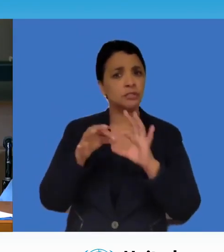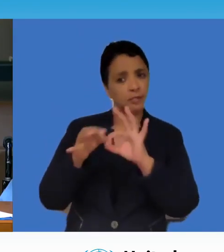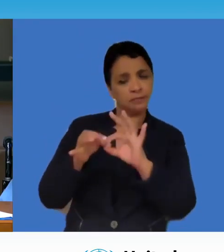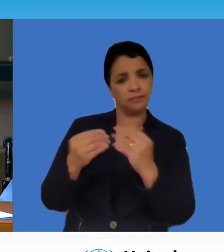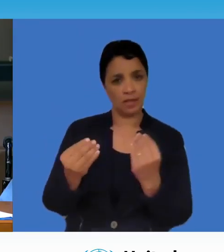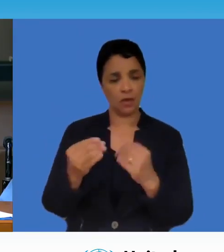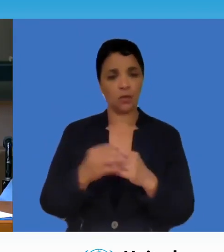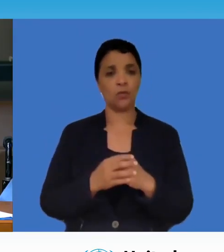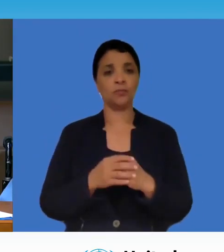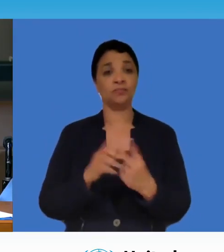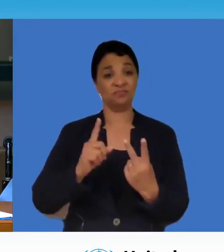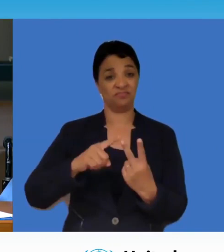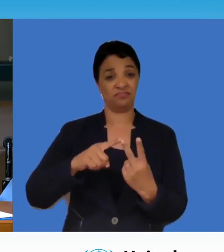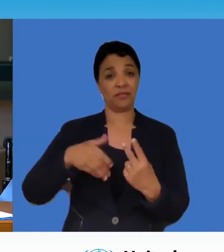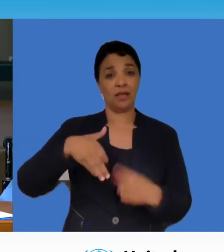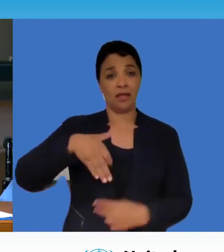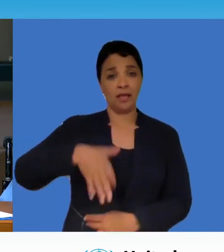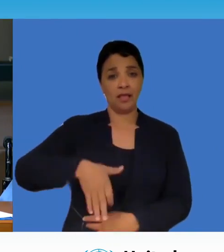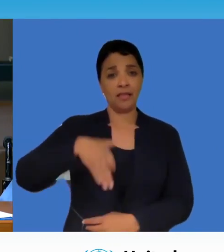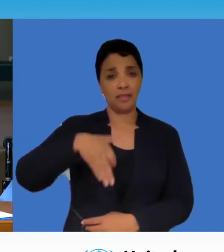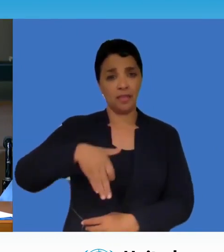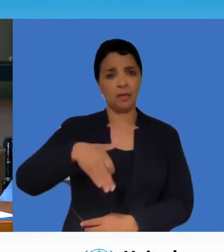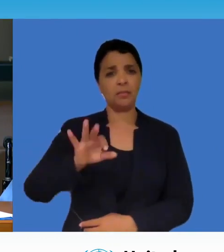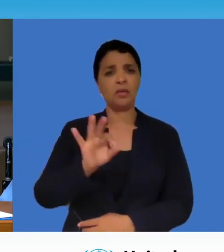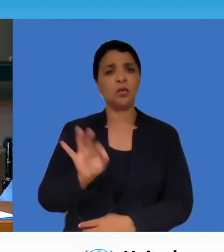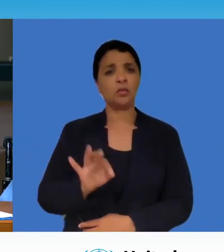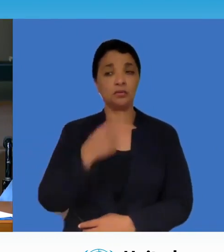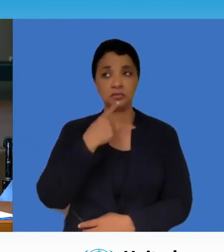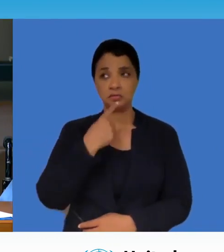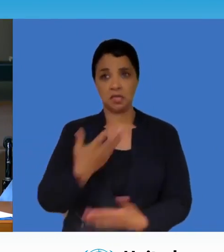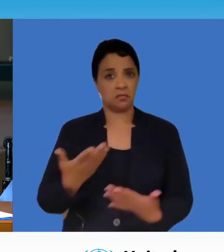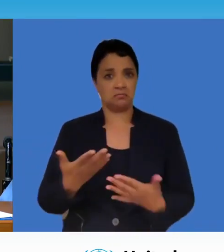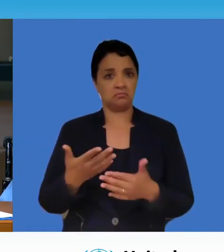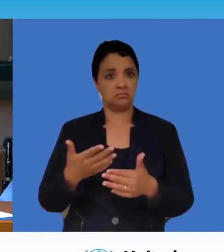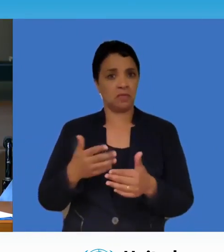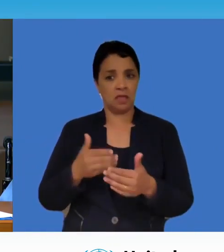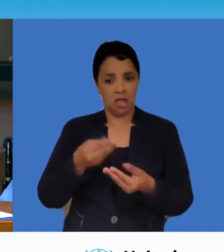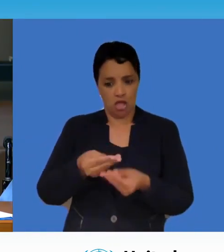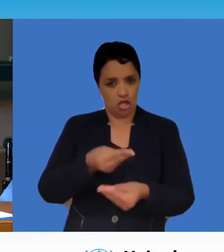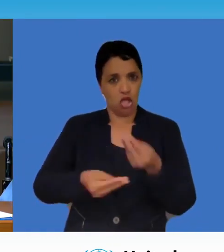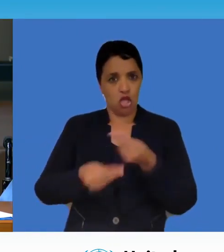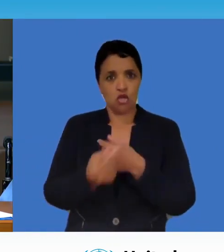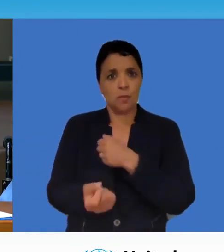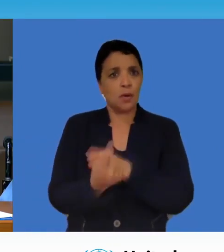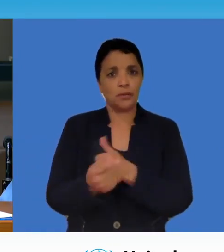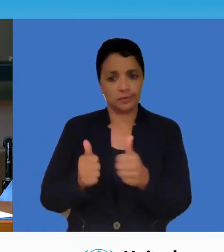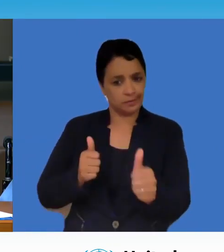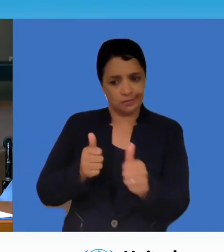at some of those examples the representative from namibian asked about you know progress in economic